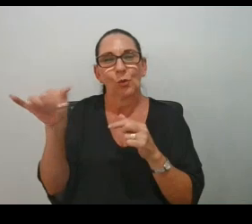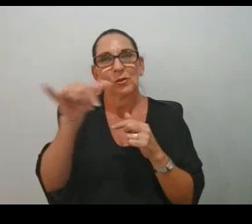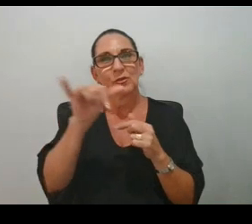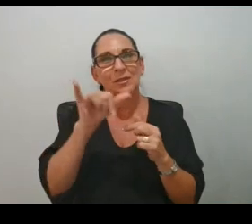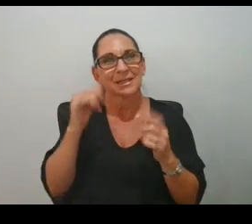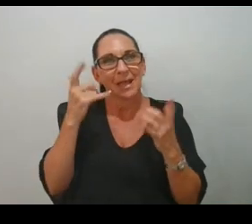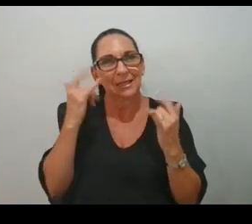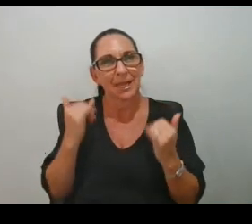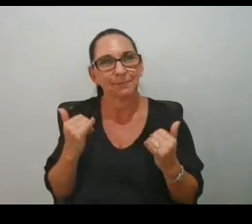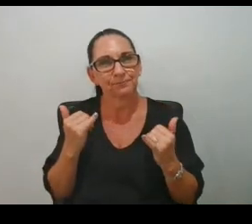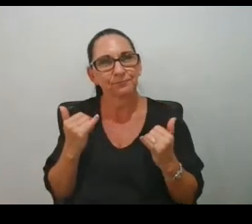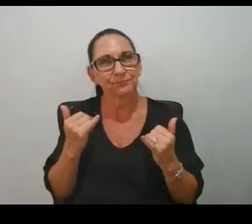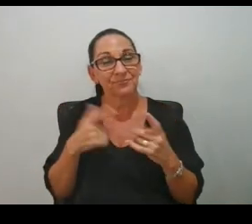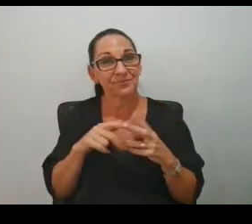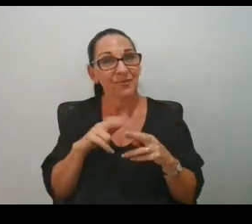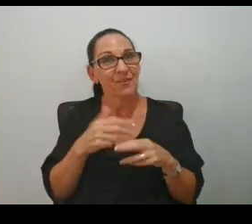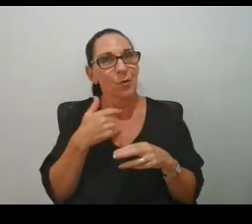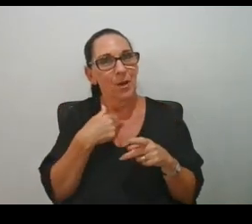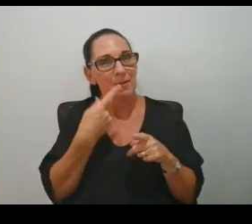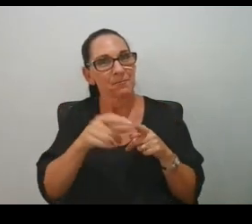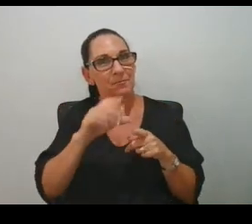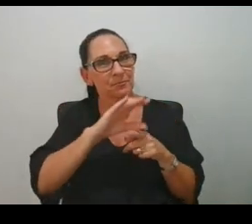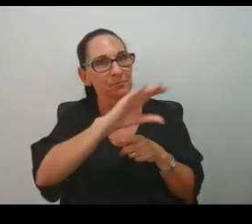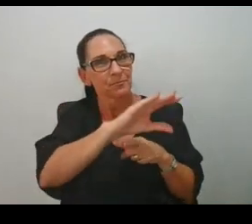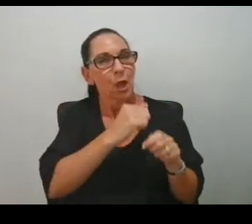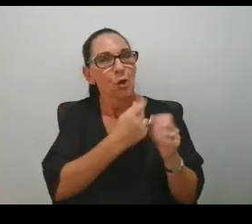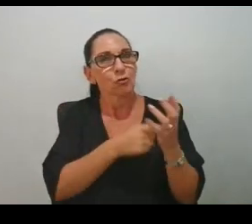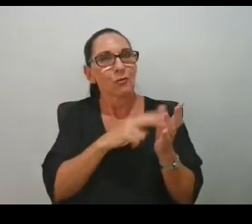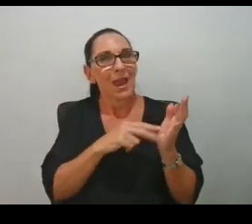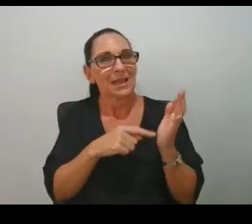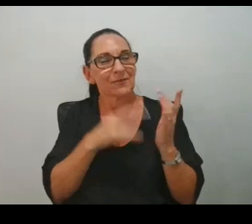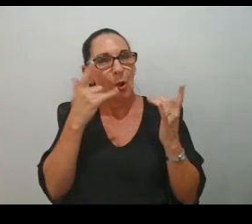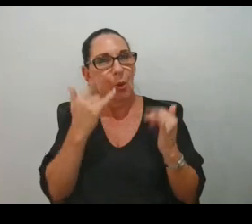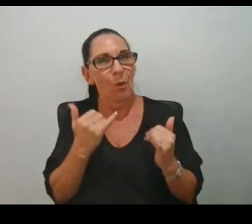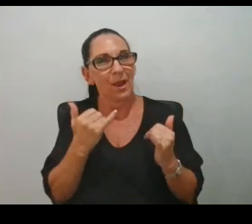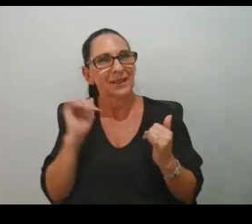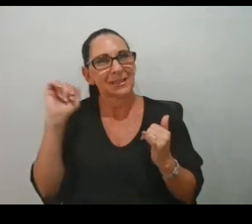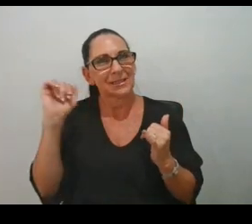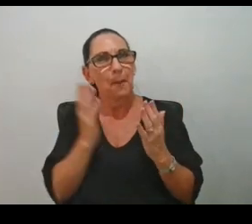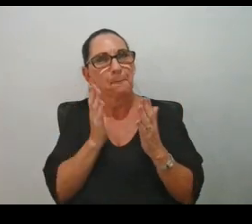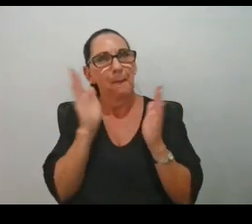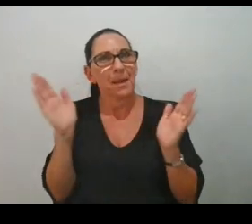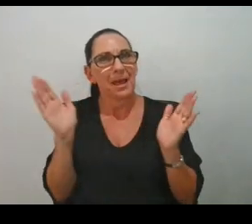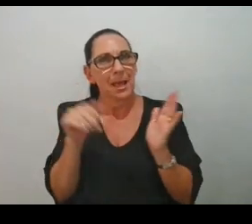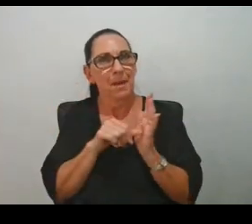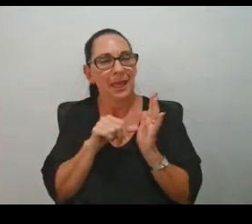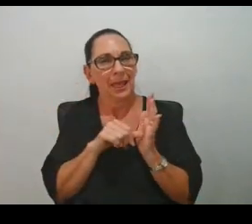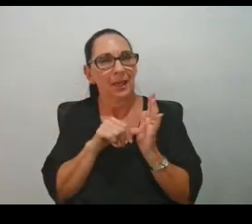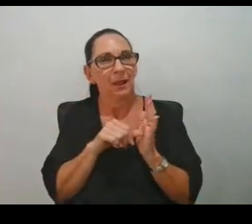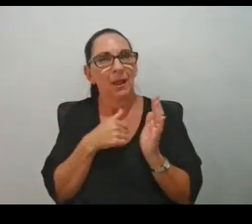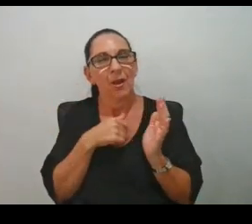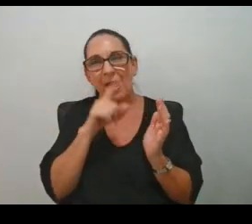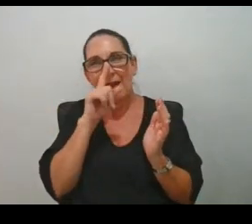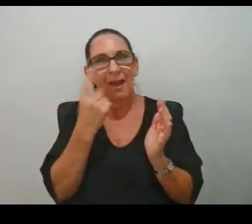lawyer um that costs us money so we don't take decisions to transfer funding lightly if it's